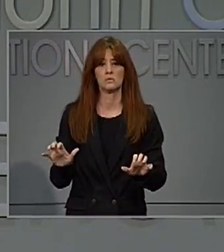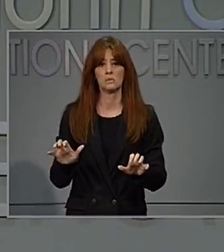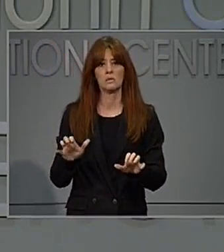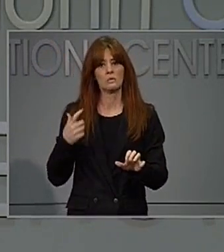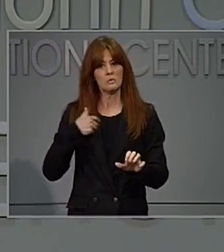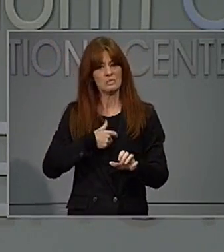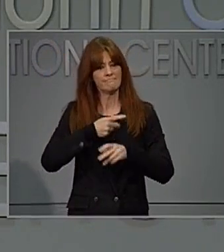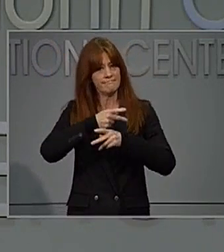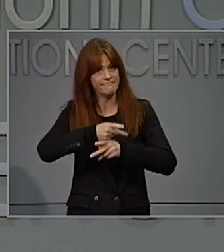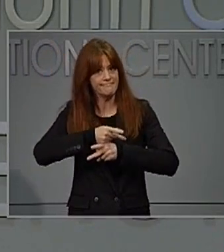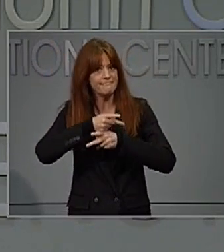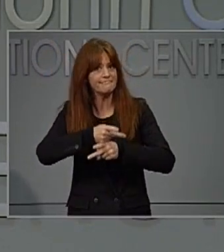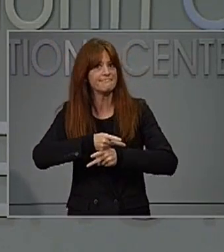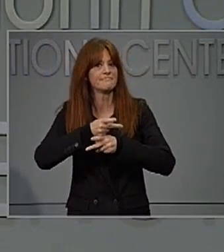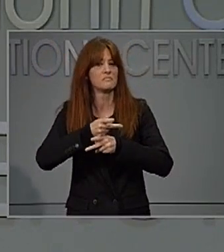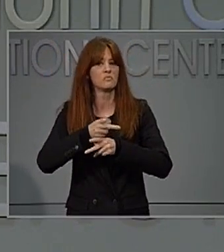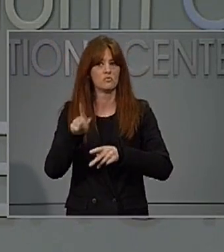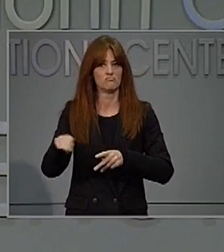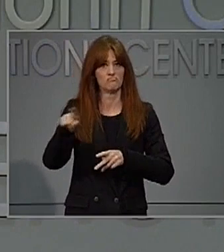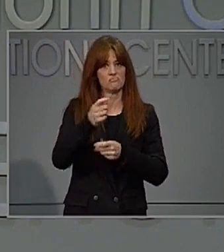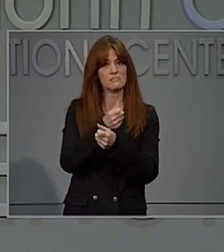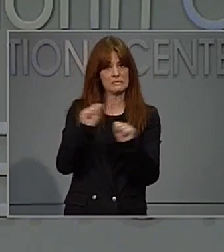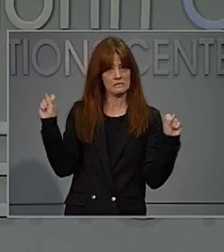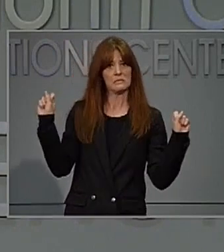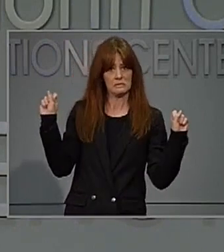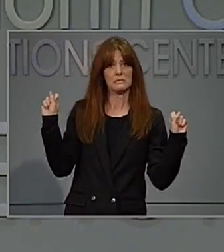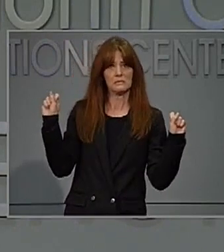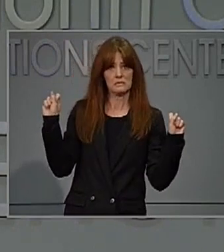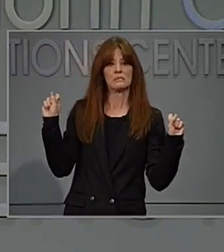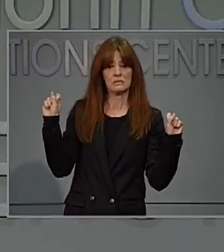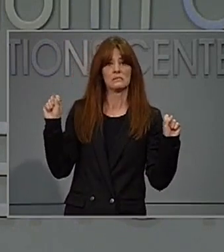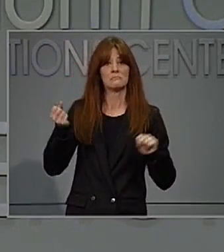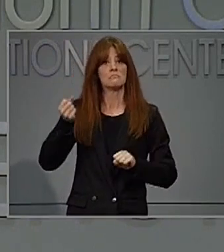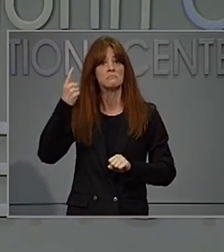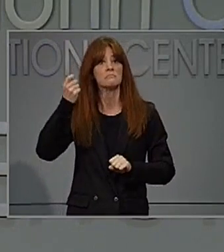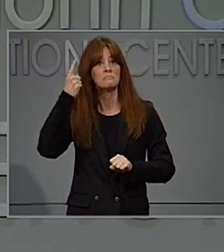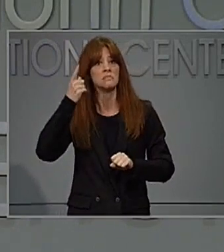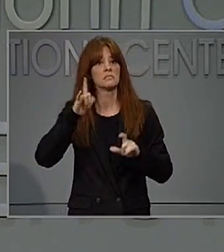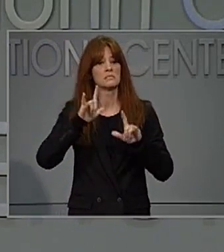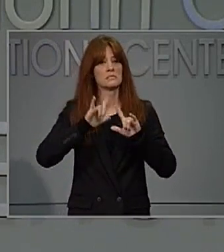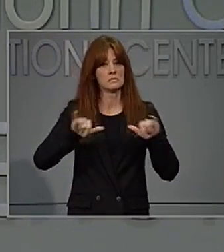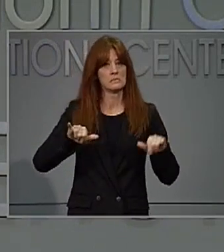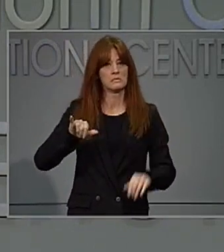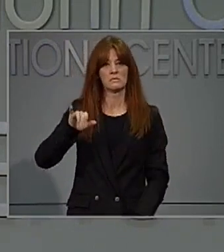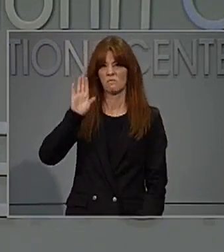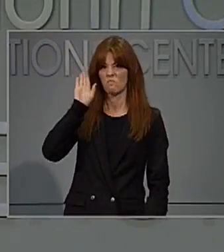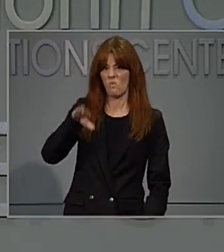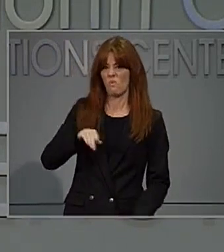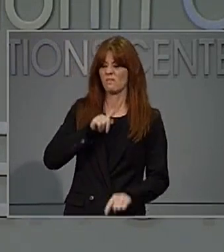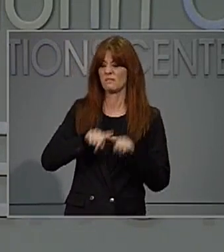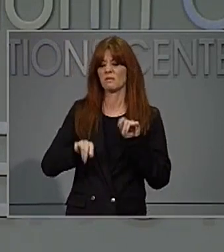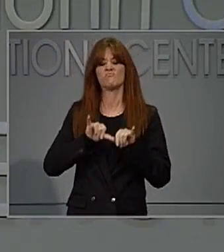CAUSE A SURGE IN NEW CASES. MORE PEOPLE IN THE HOSPITAL AND MORE NORTH CAROLINIANS DYING. WE HAVE TO KEEP TAKEN PRECAUTIONS TO KEEP PEOPLE